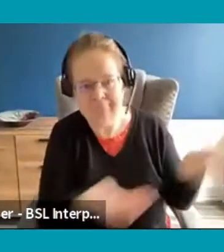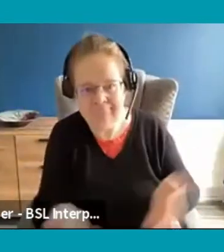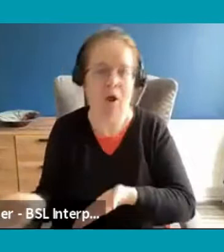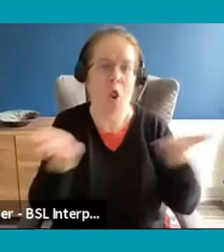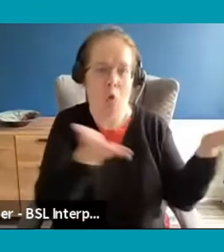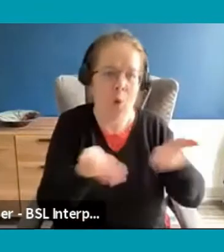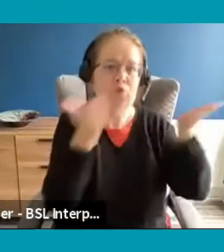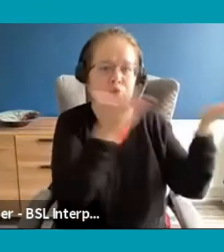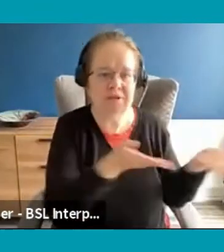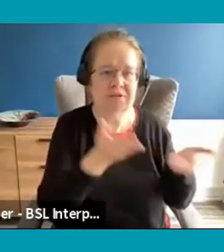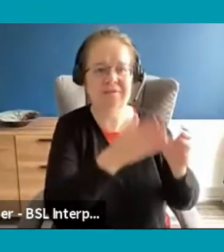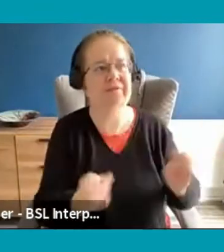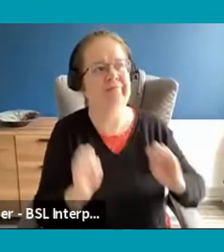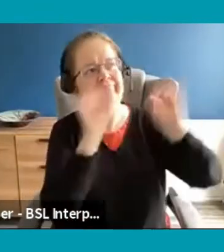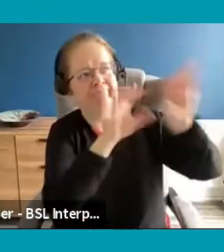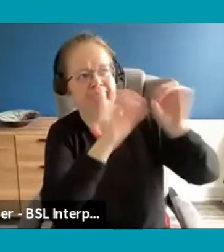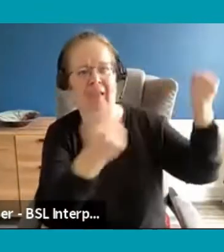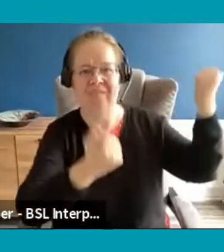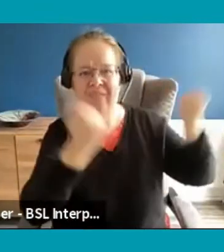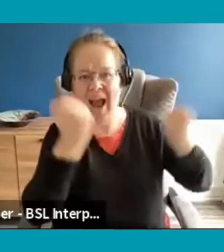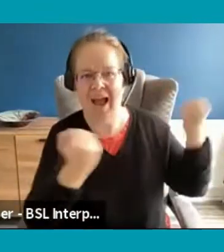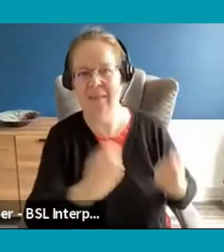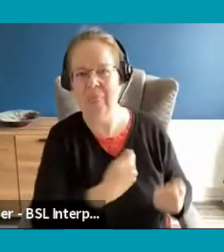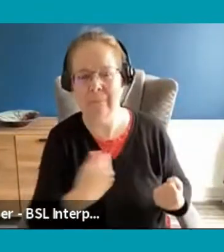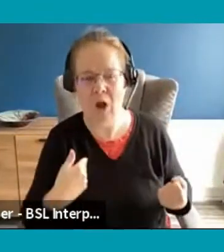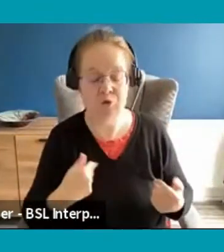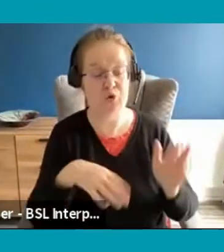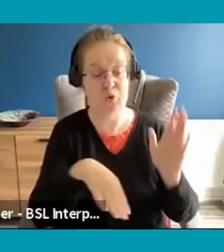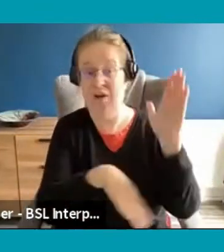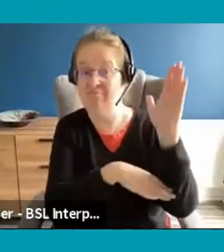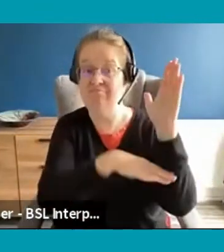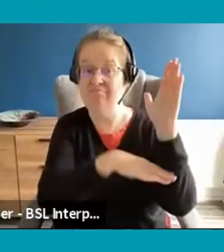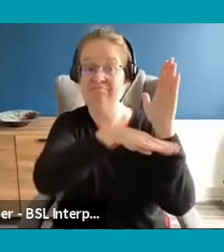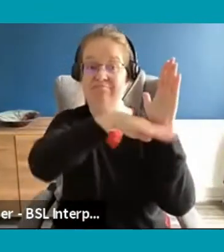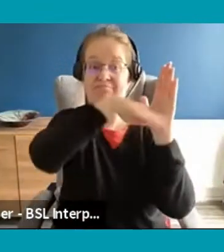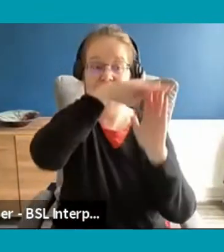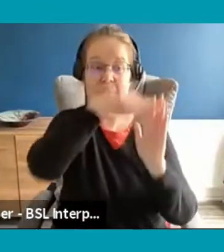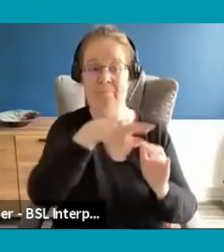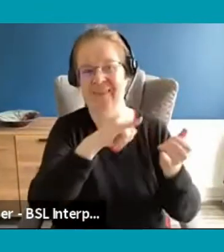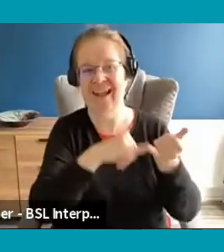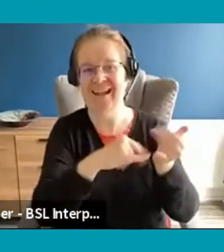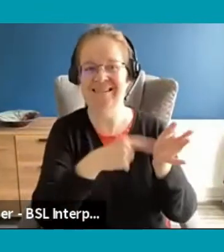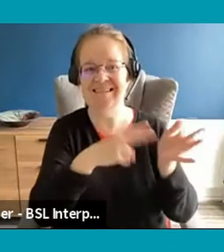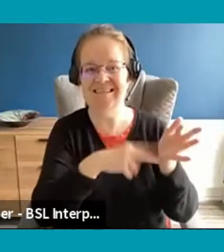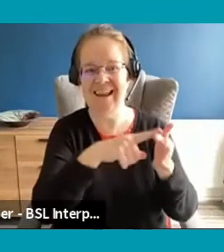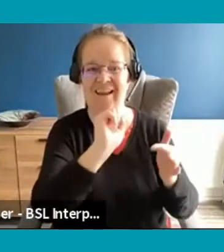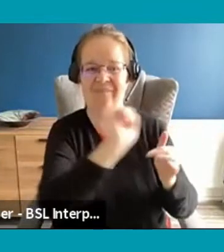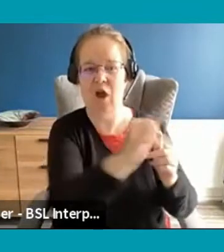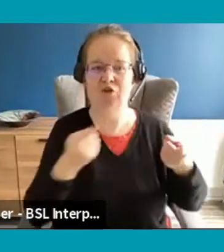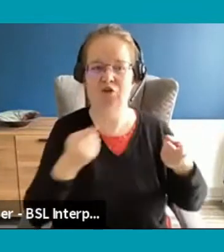getting them onto vans in a morning right, the way up to sort of Steve Steves, director level, you know it's incredible.